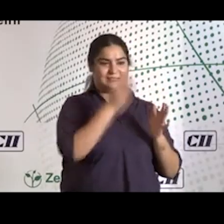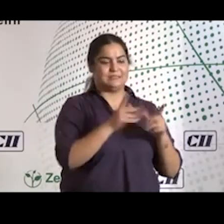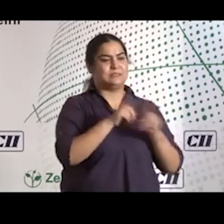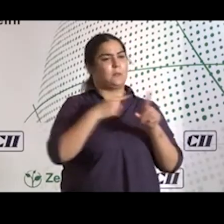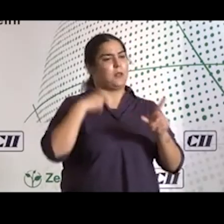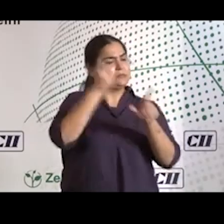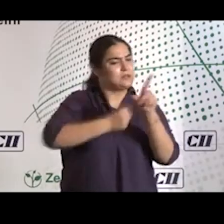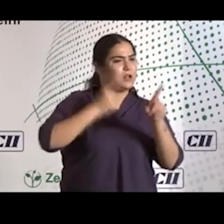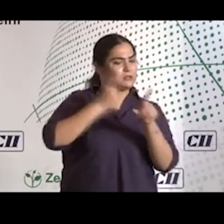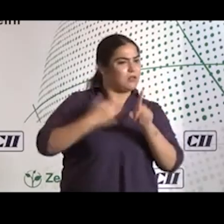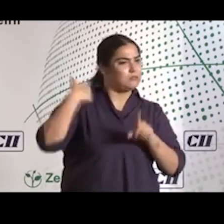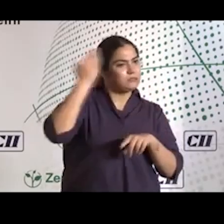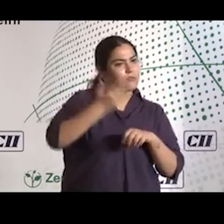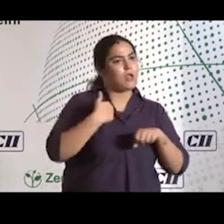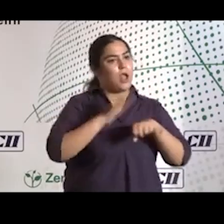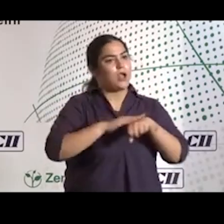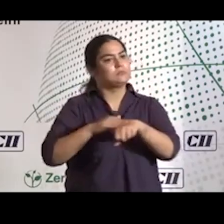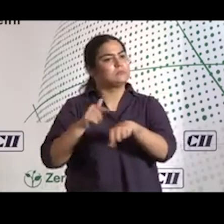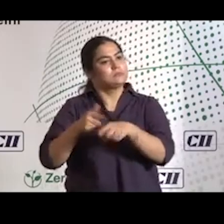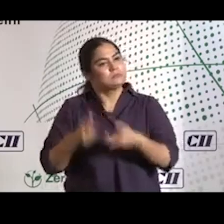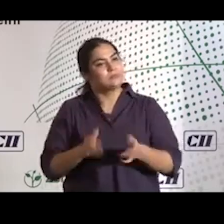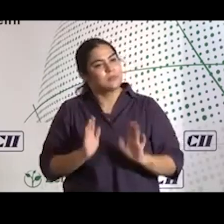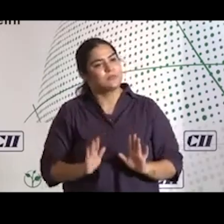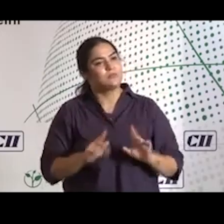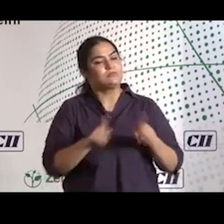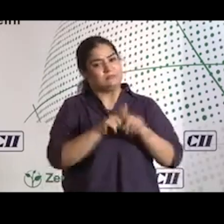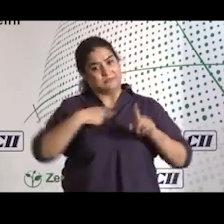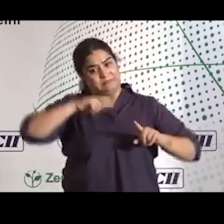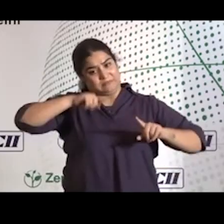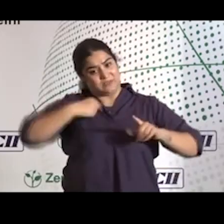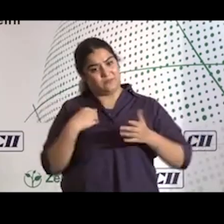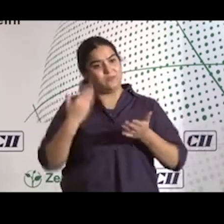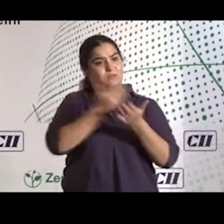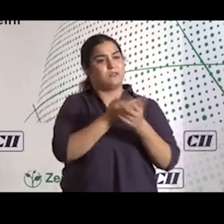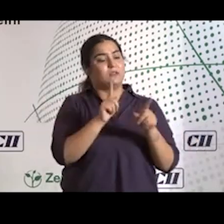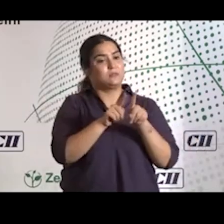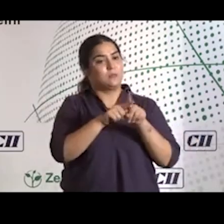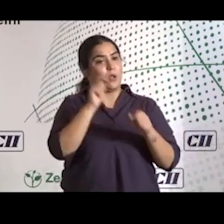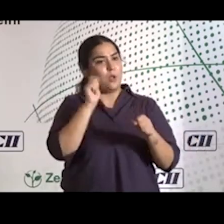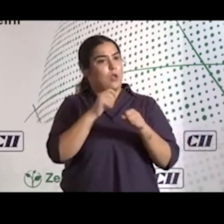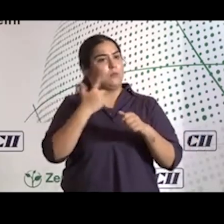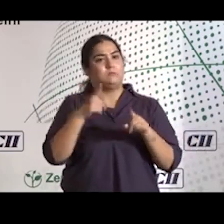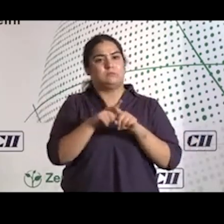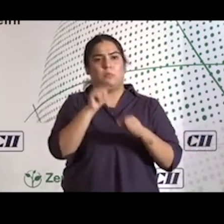We at this year project what is developed in certain countries. It's amazing compared to other countries.